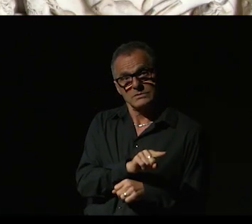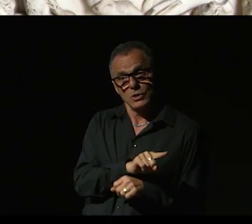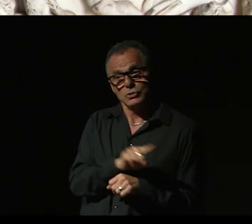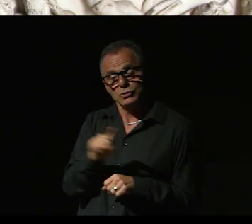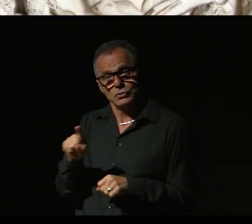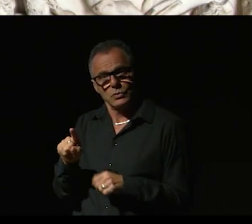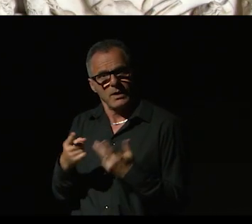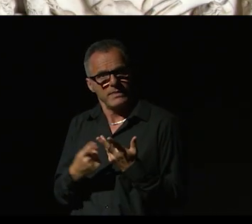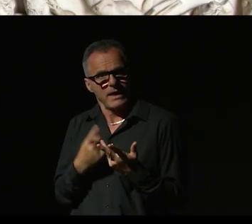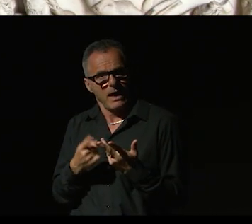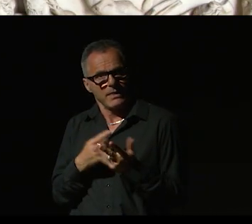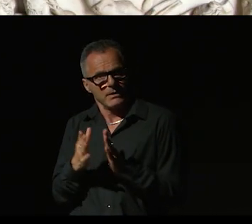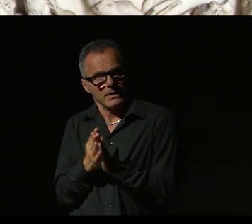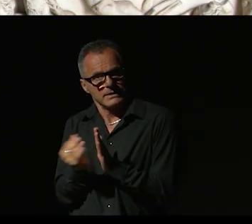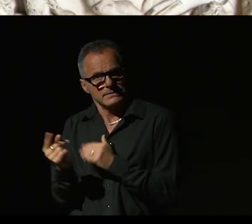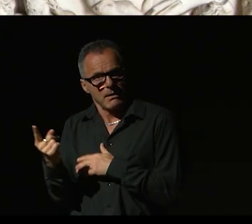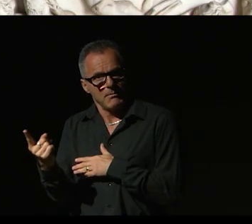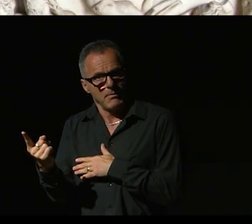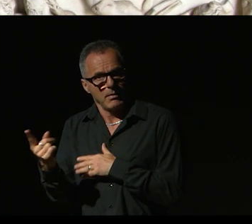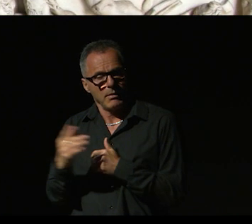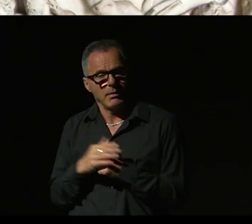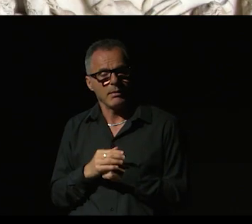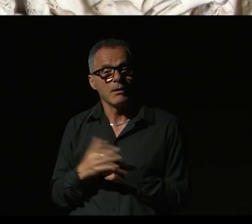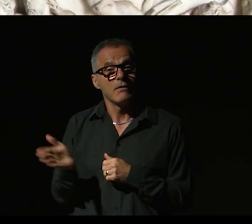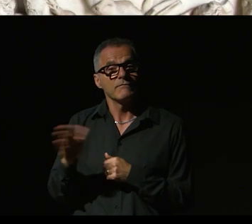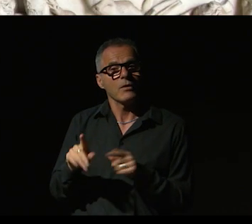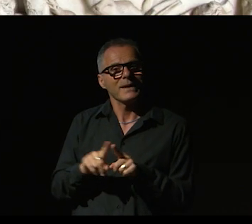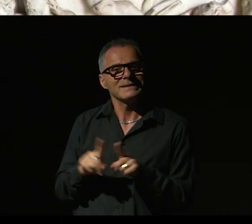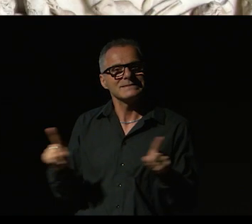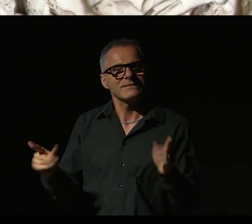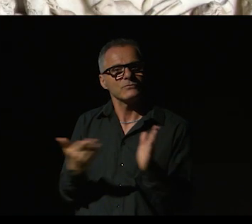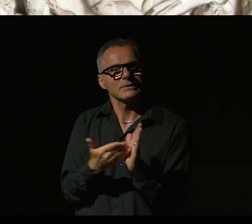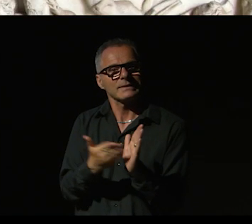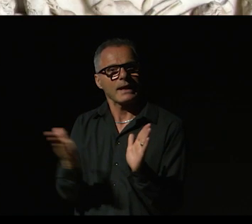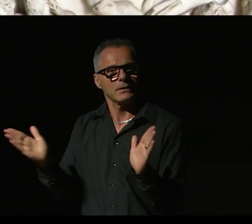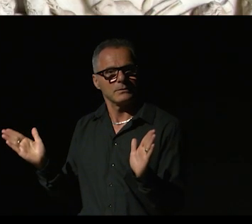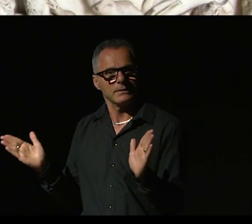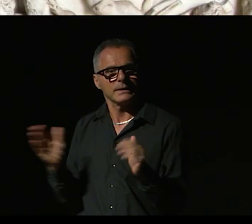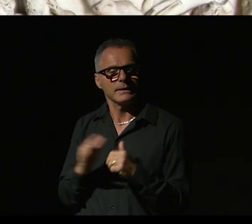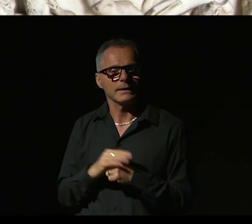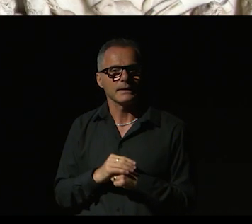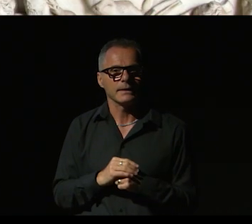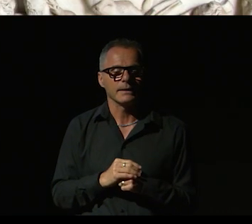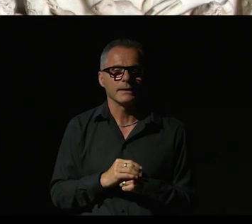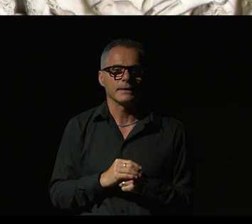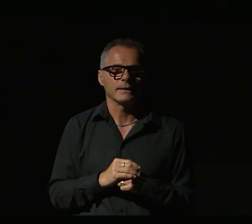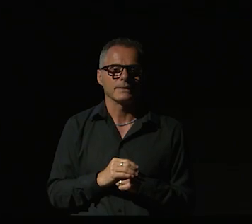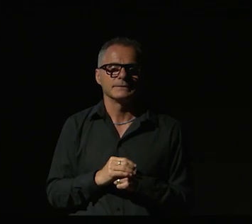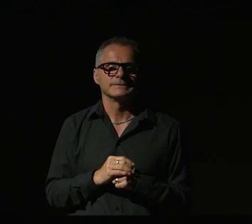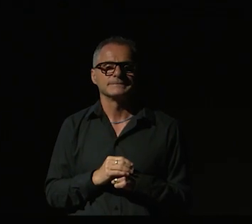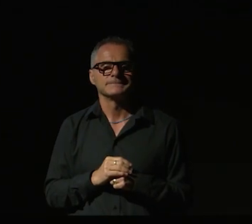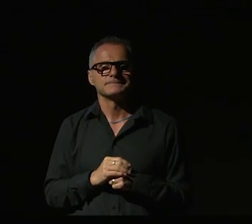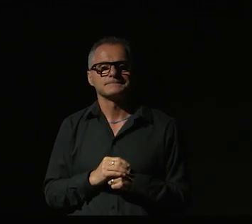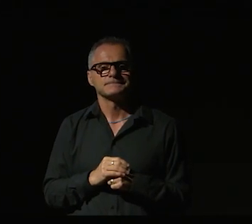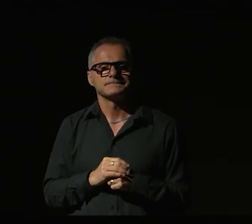Again, two examples that are not in the Farnese Gallery Collection but were known in Rome in the 16th century.